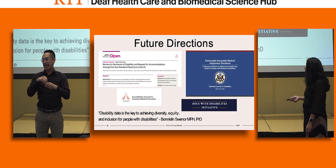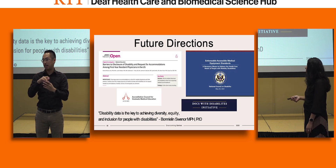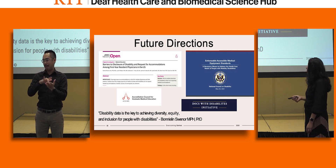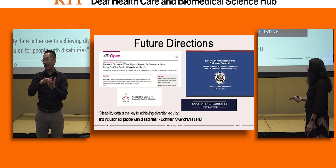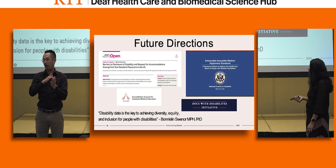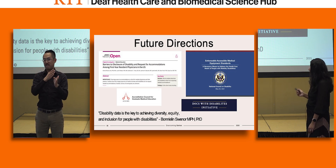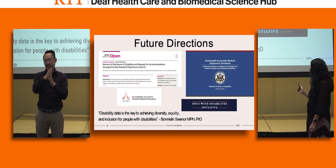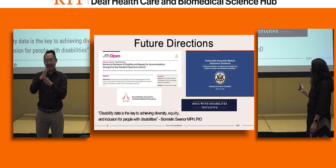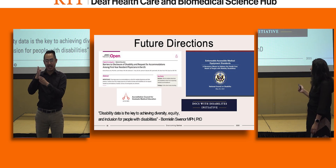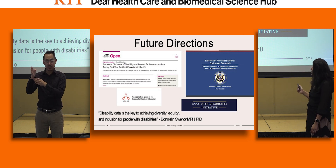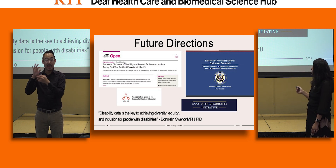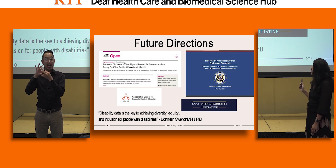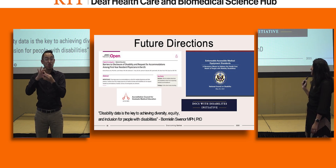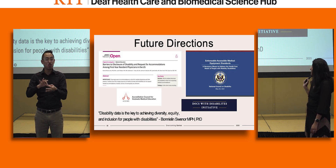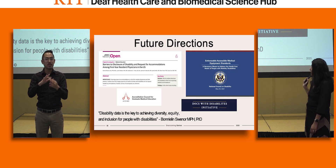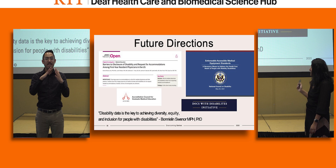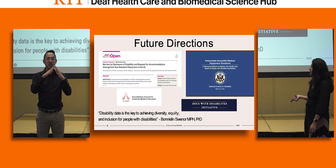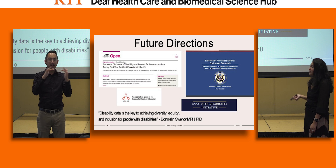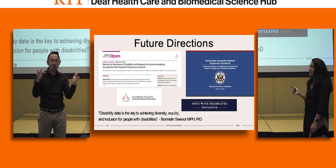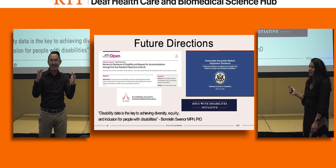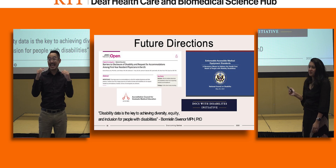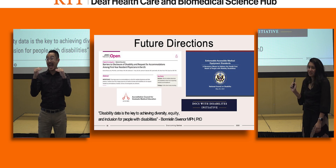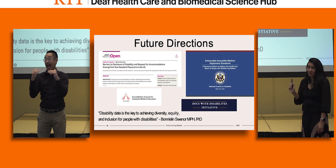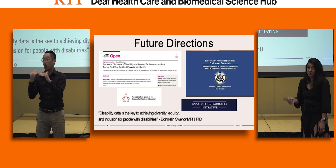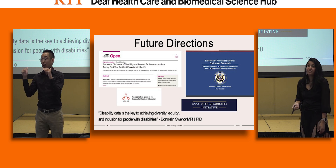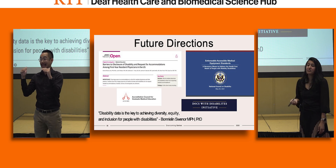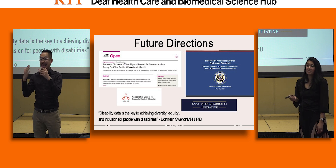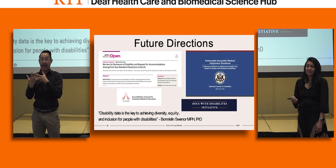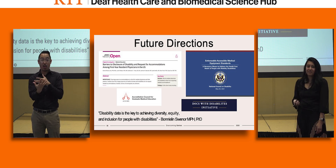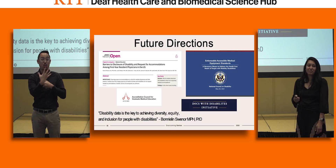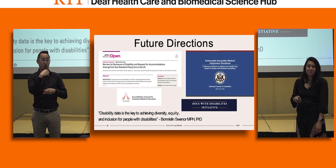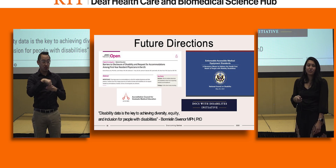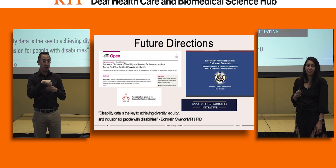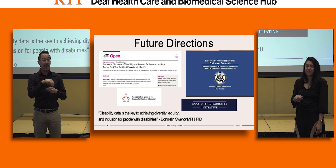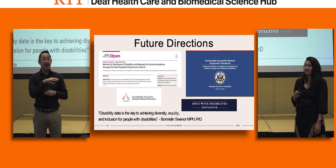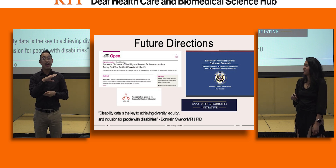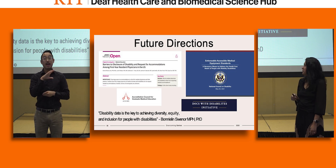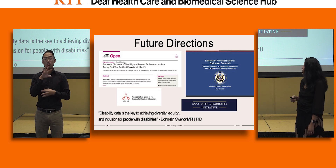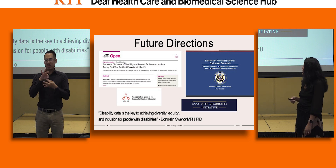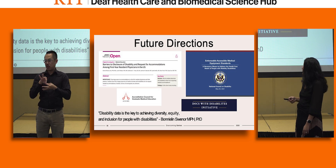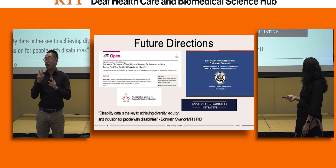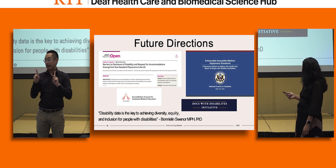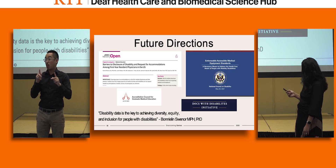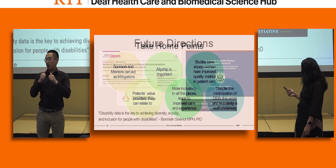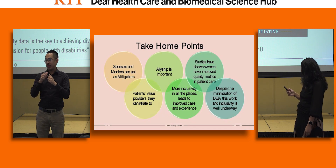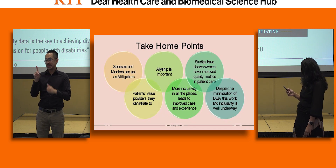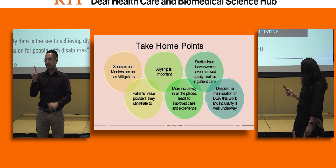when it comes to diversity, equity, inclusion of people with disabilities.